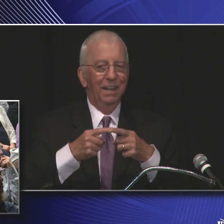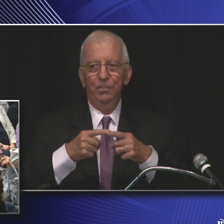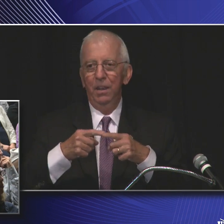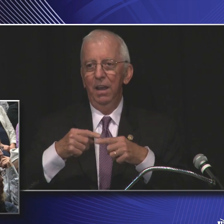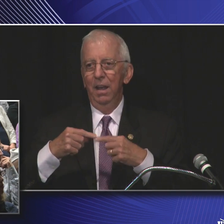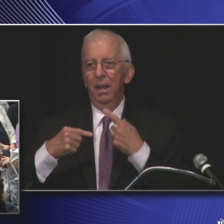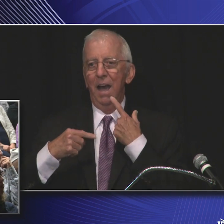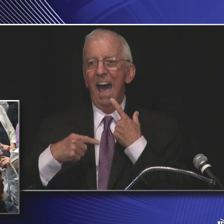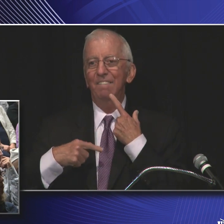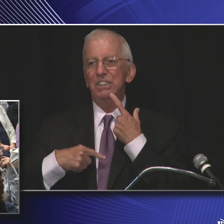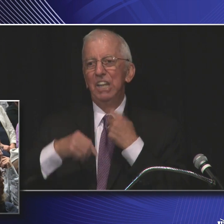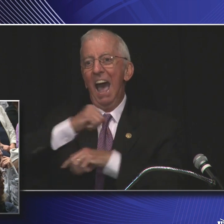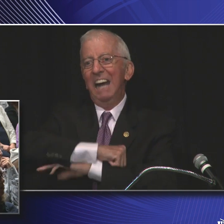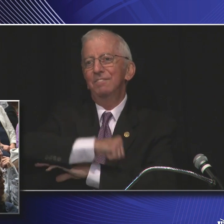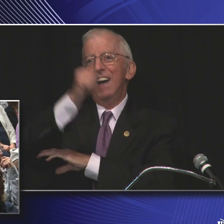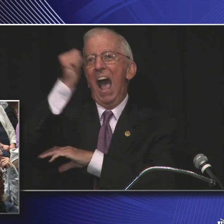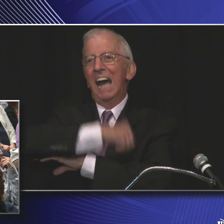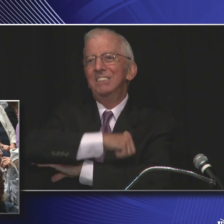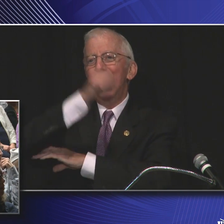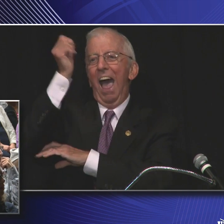It means half and shy [sign]